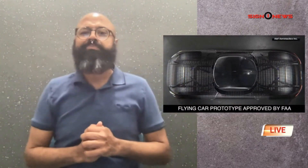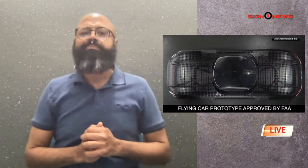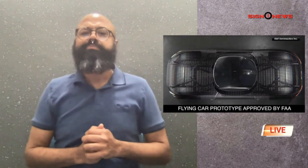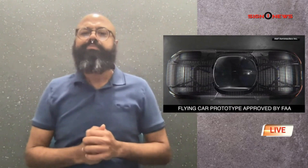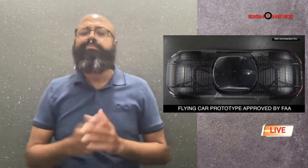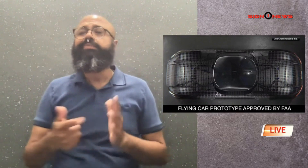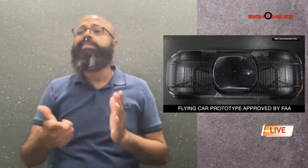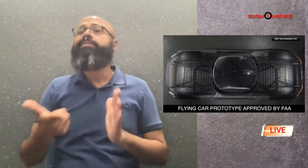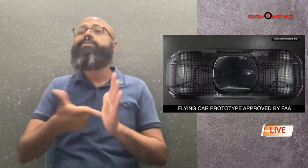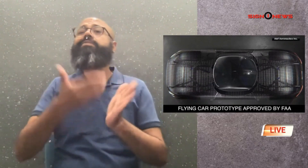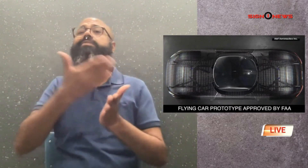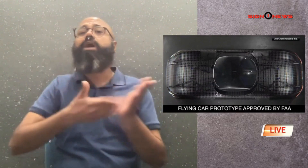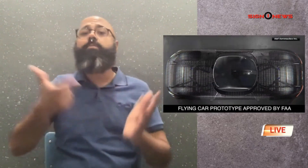Some viewers love the idea